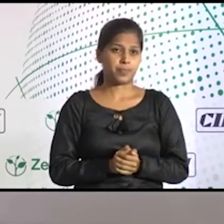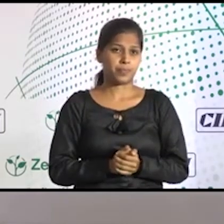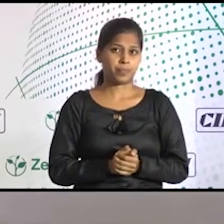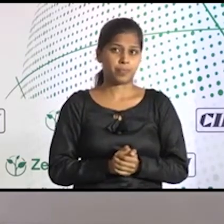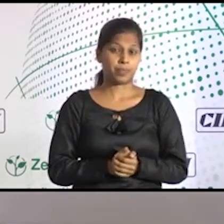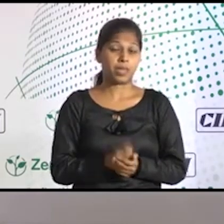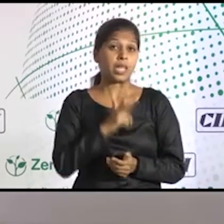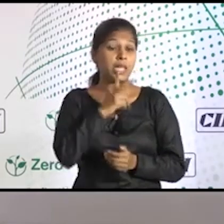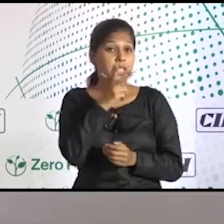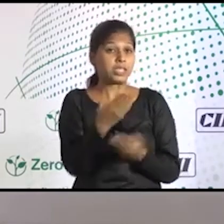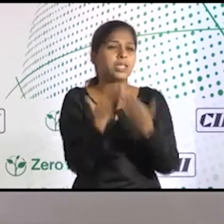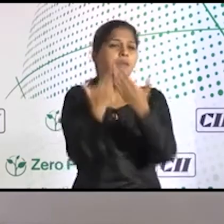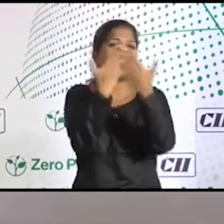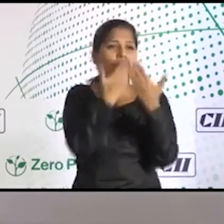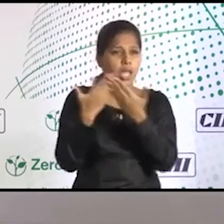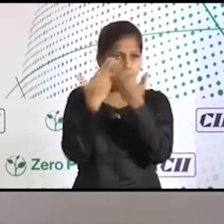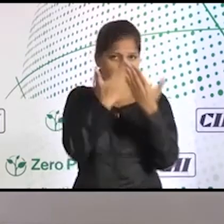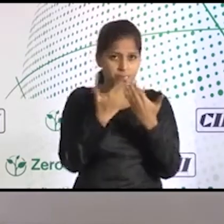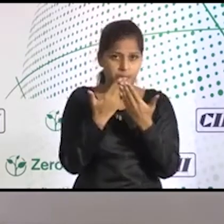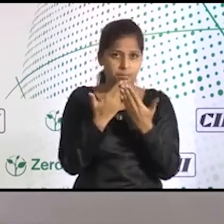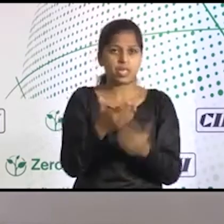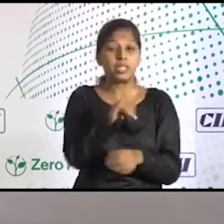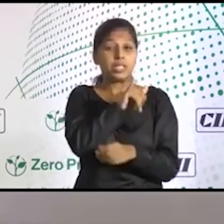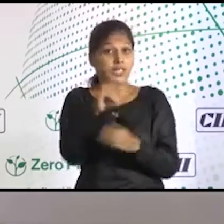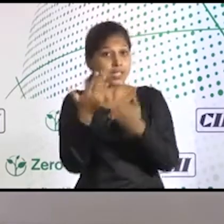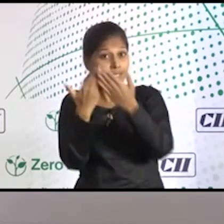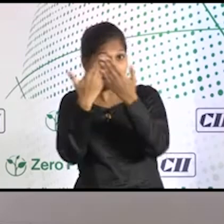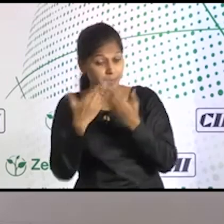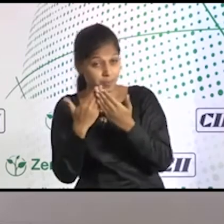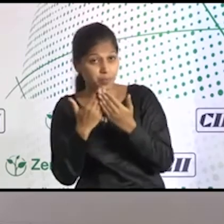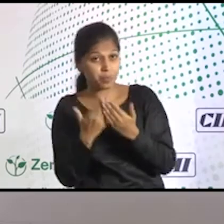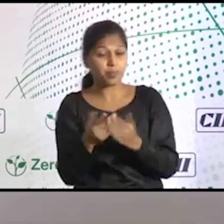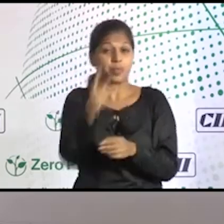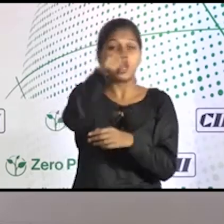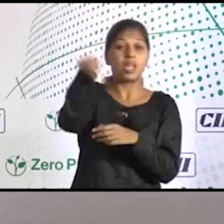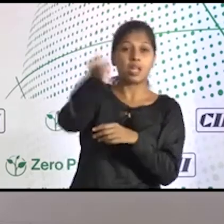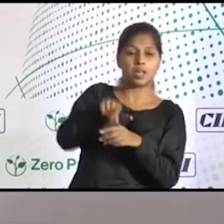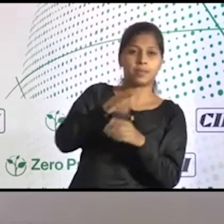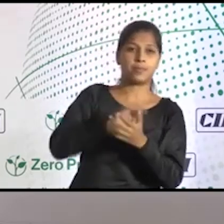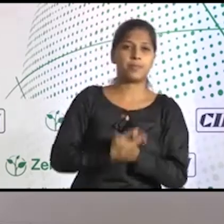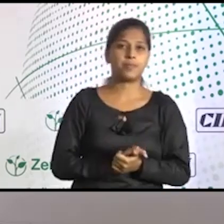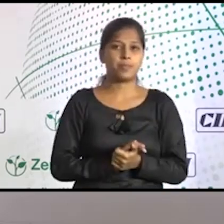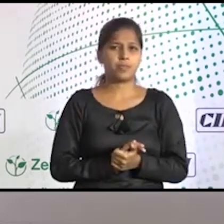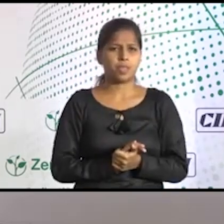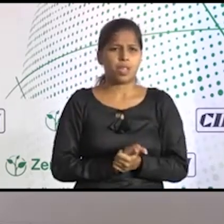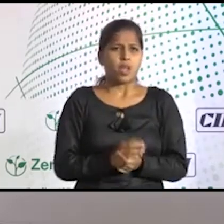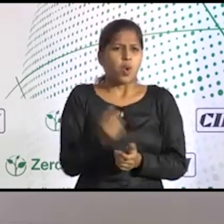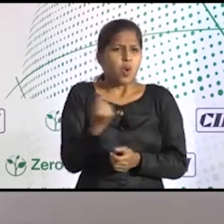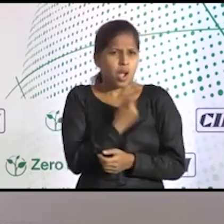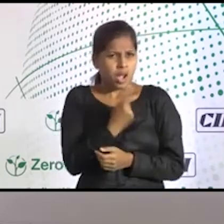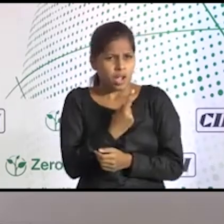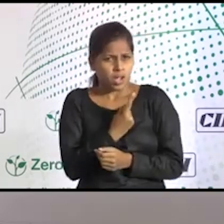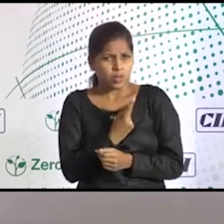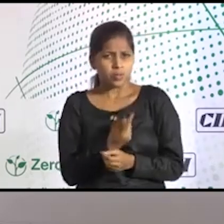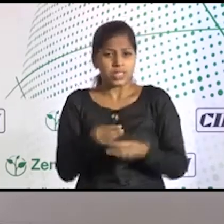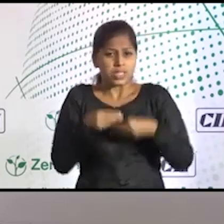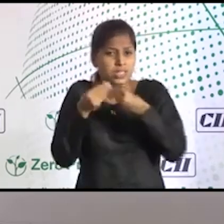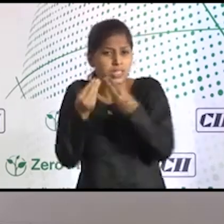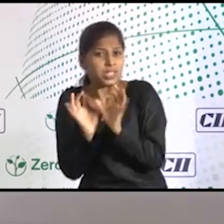Same in education, the same in entertainment, the same across everything. Not only are we not serving them,